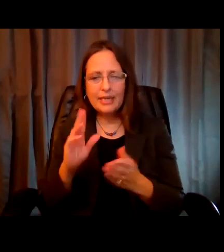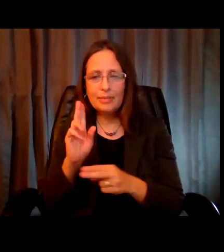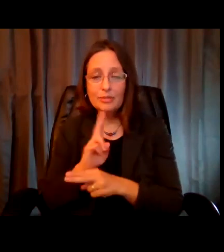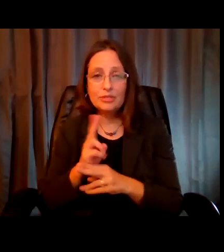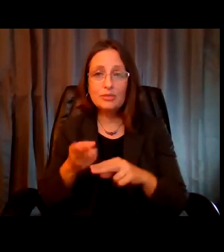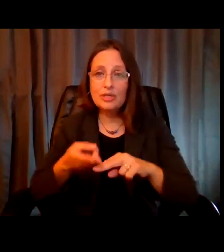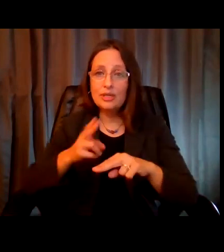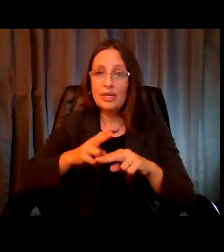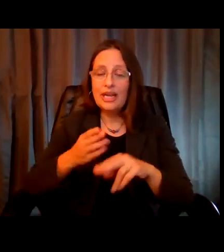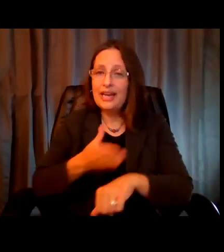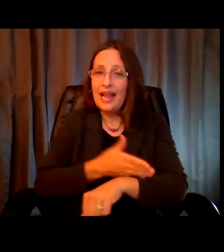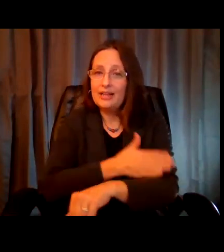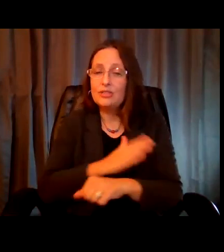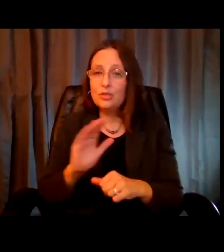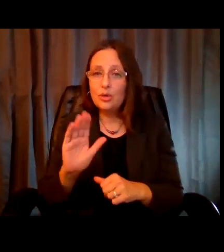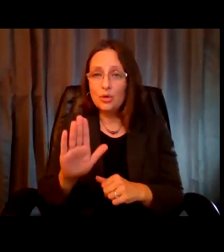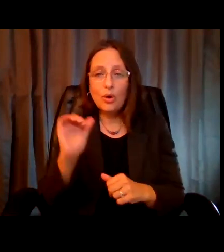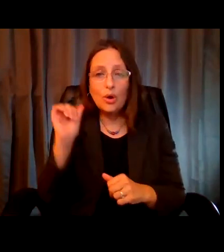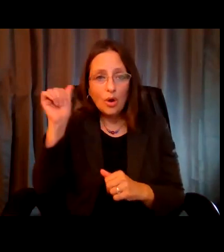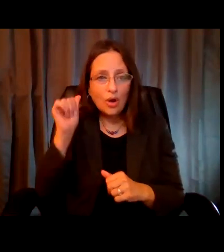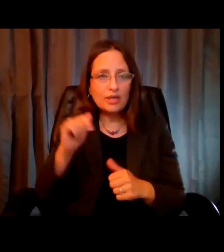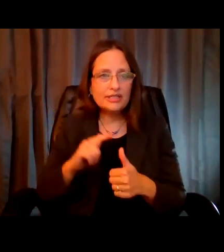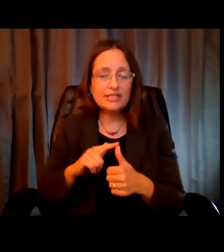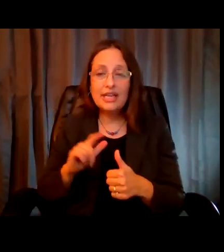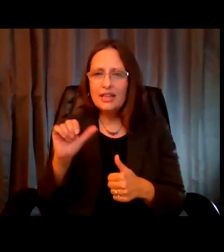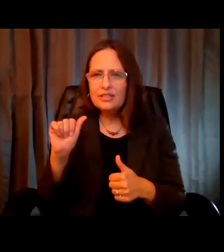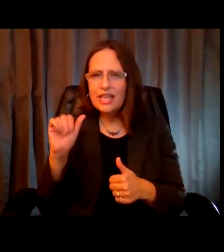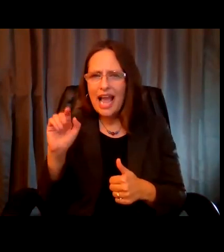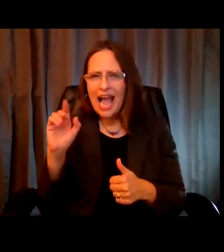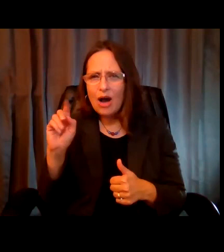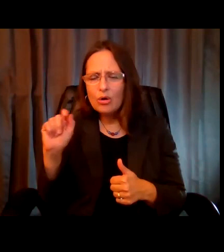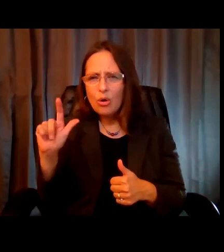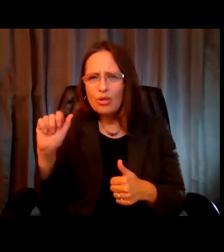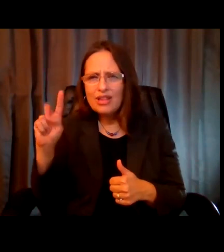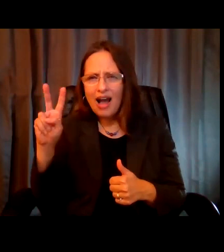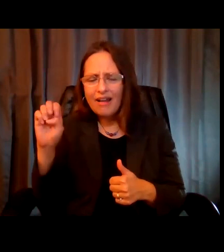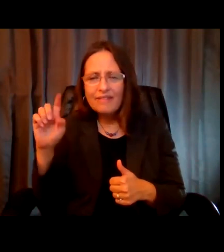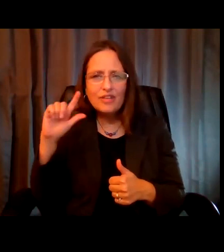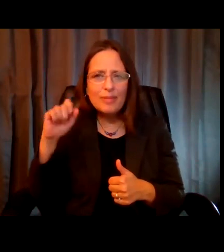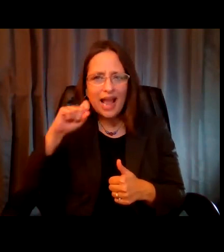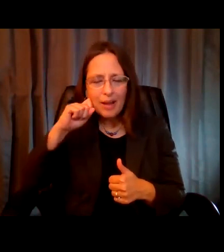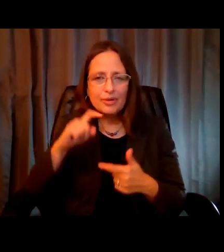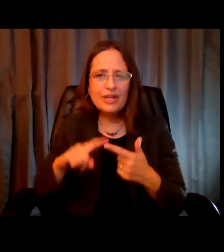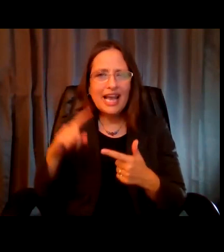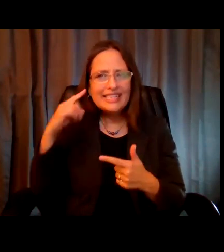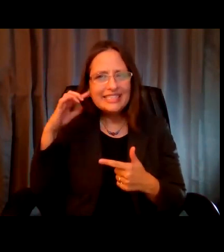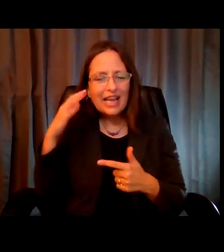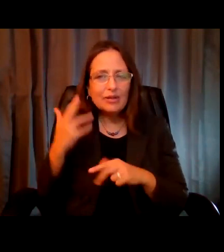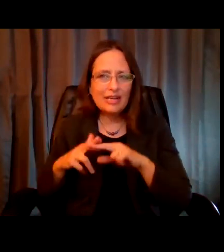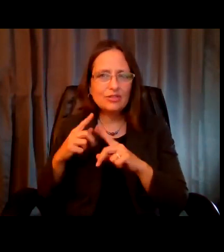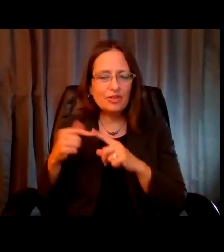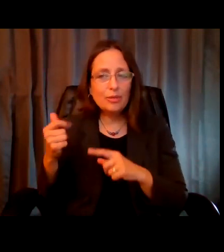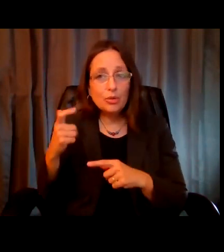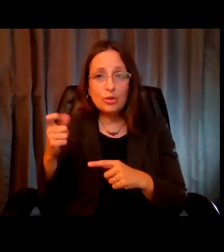he said the doctor will have an N95 mask on with a screen and shield and full PPE. You will, it will